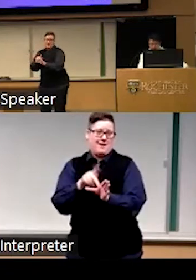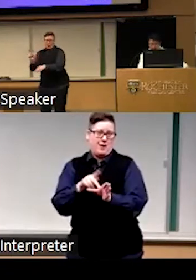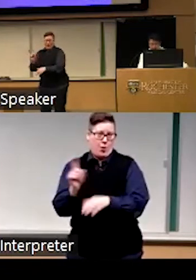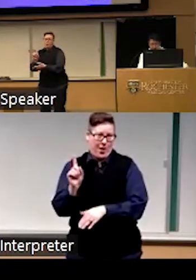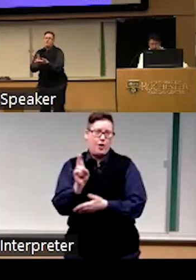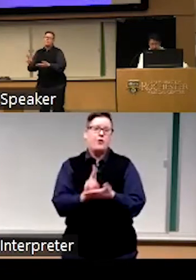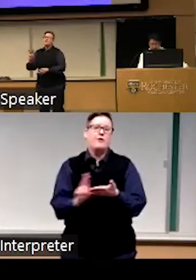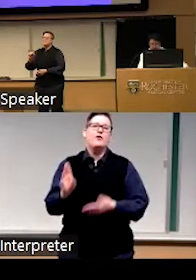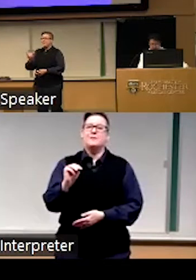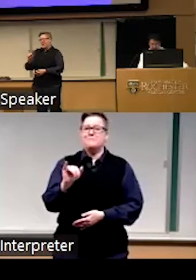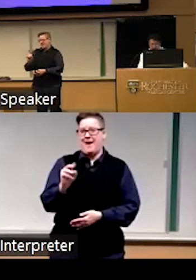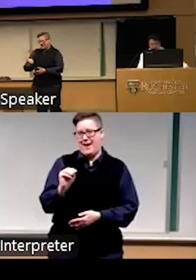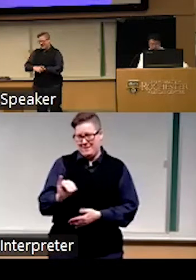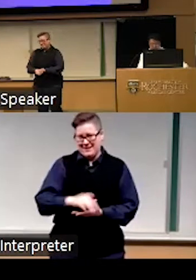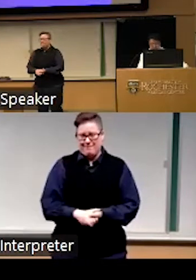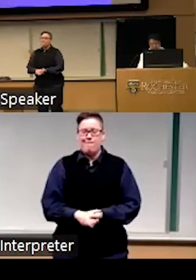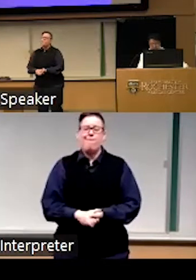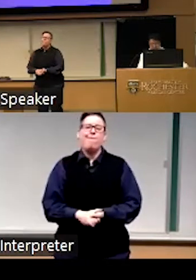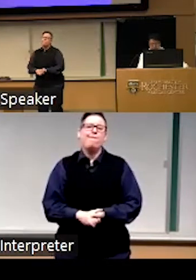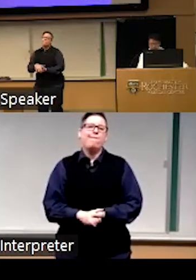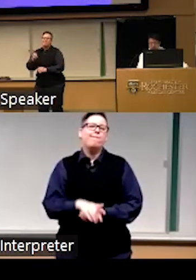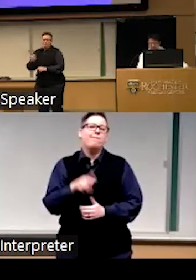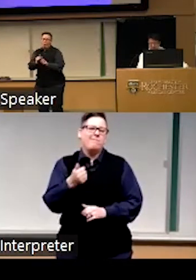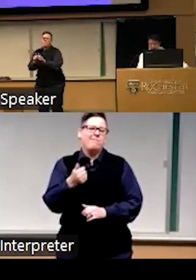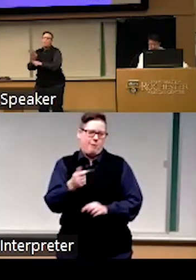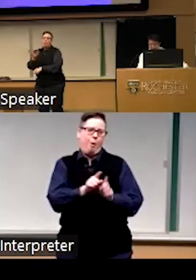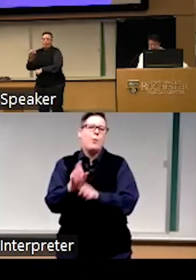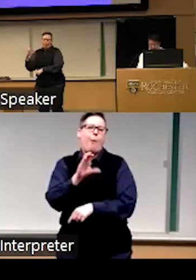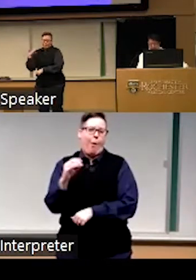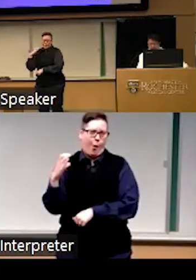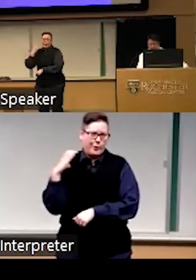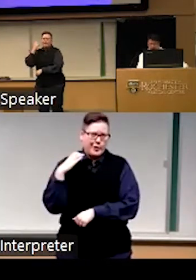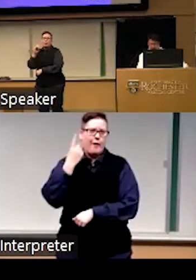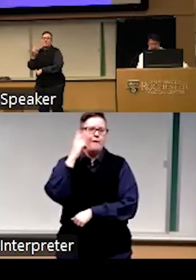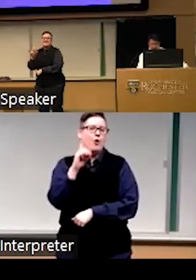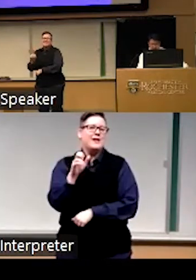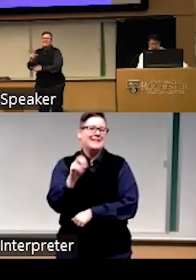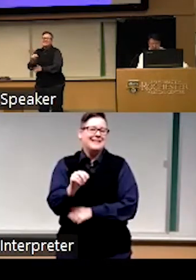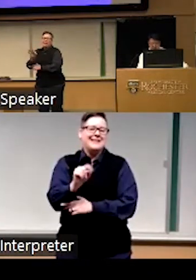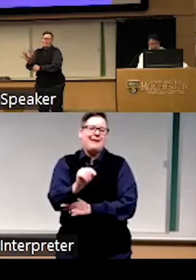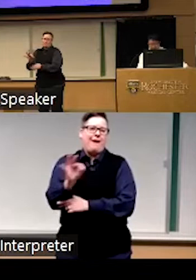University of Miami where he had also served as a co-chair for the dean's task force on structural